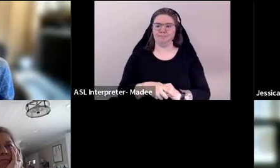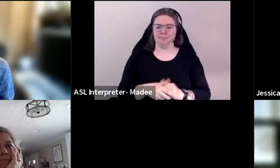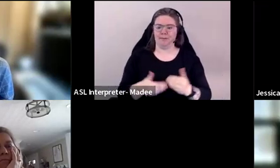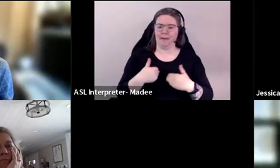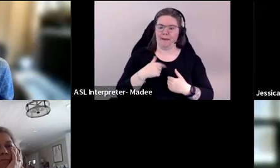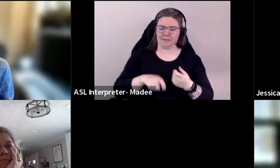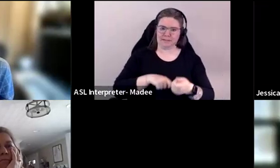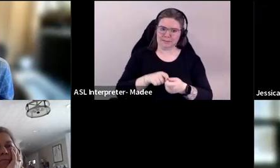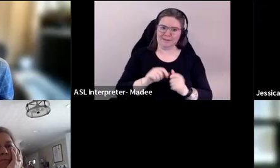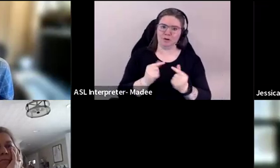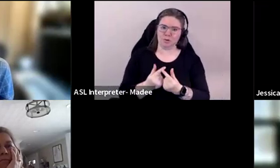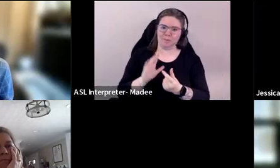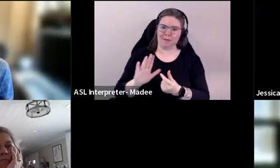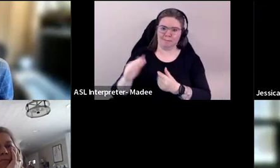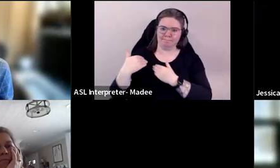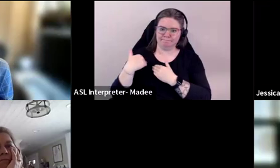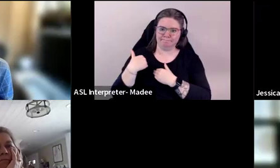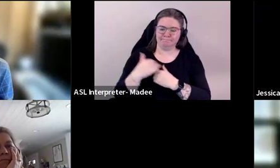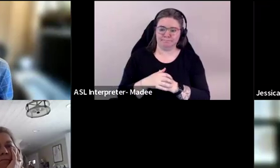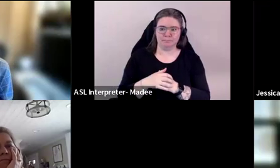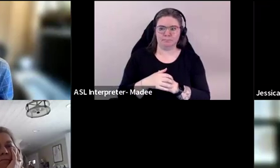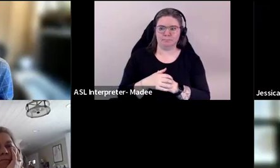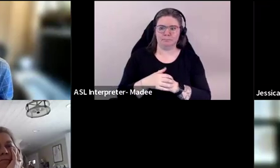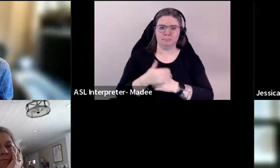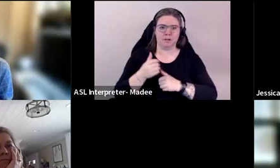Don Dew: In the Nebraska where I'm